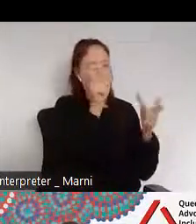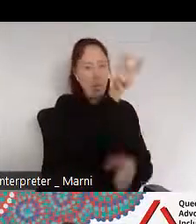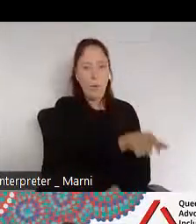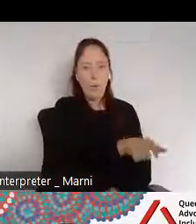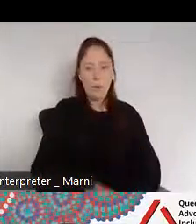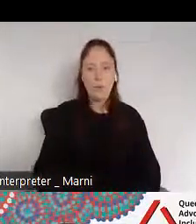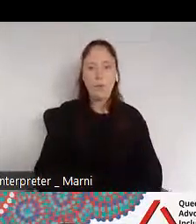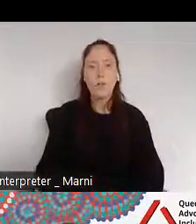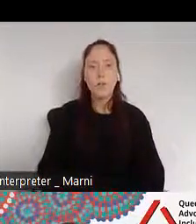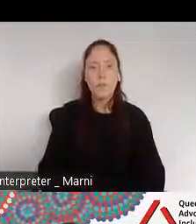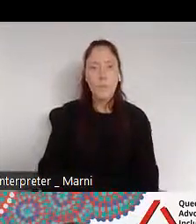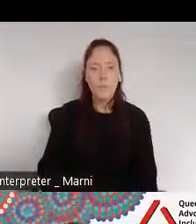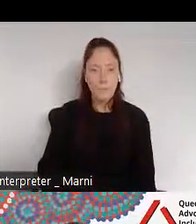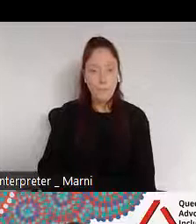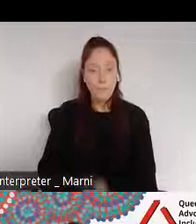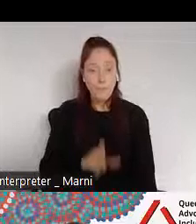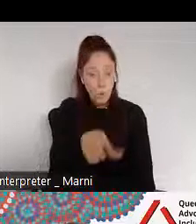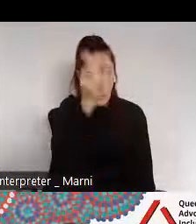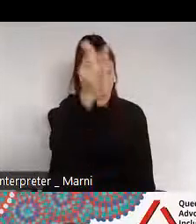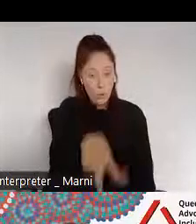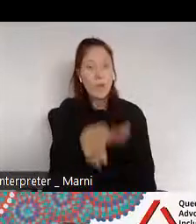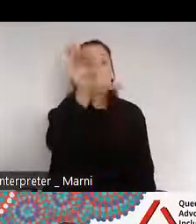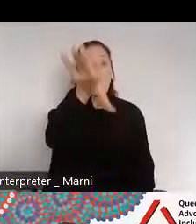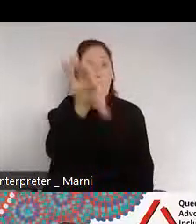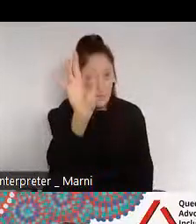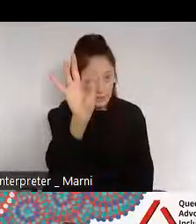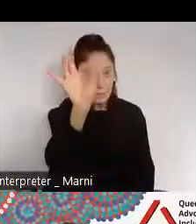Once the person has been appointed, as either a guardian or administrator,